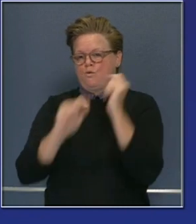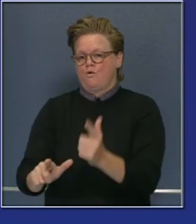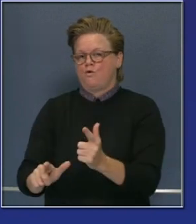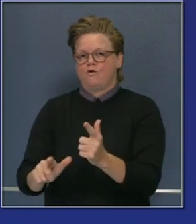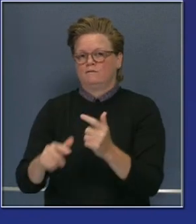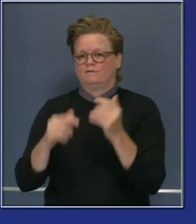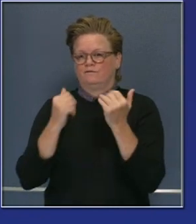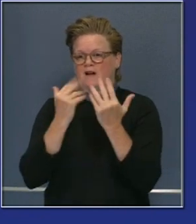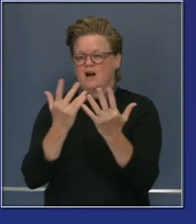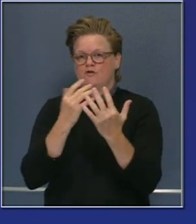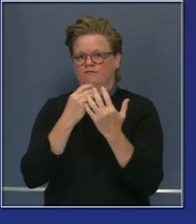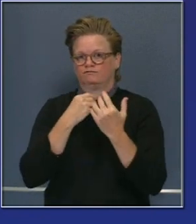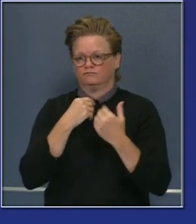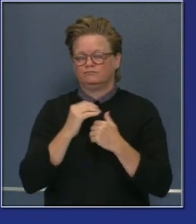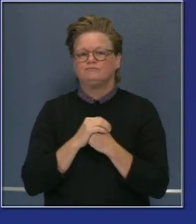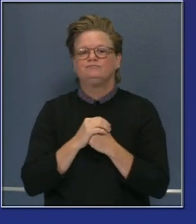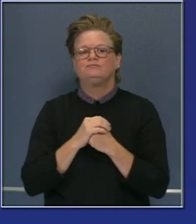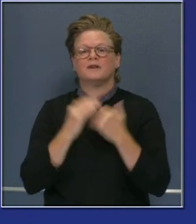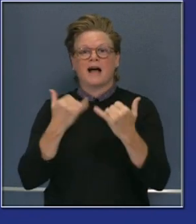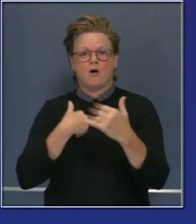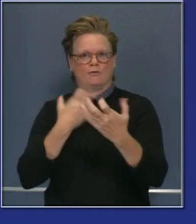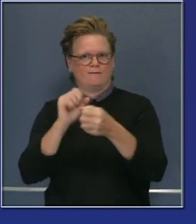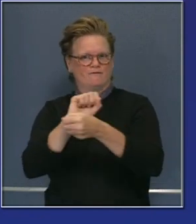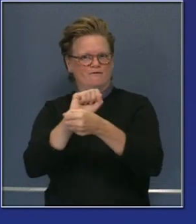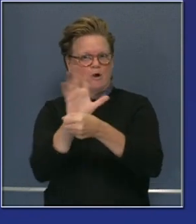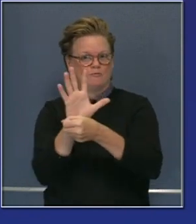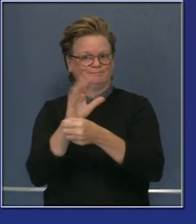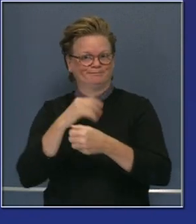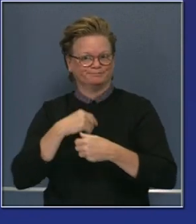AGAIN, VERY STUBBORN. SPEAKING OF STUBBORN, THE CONTAINMENT